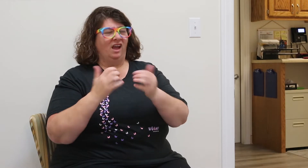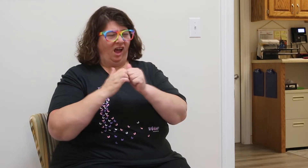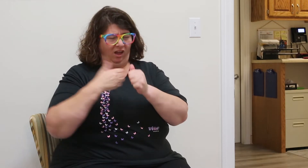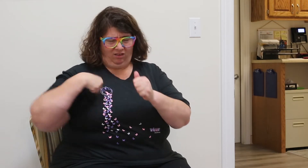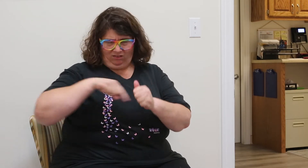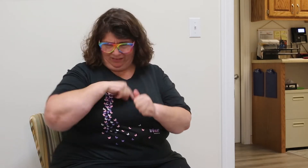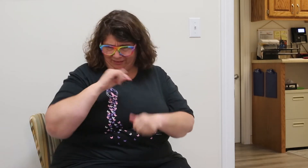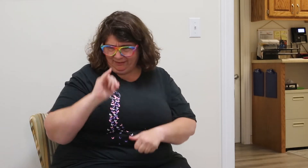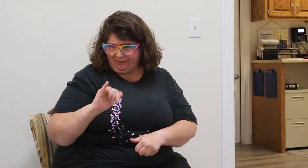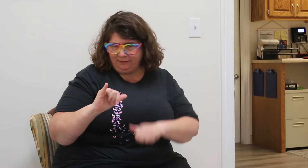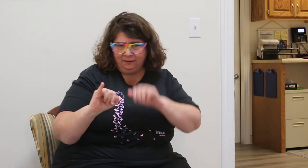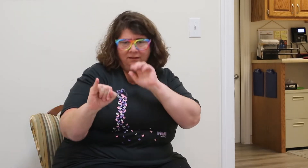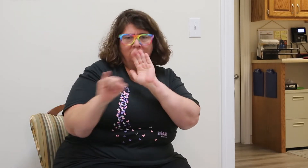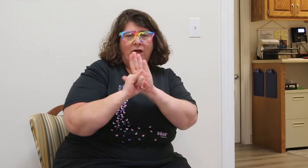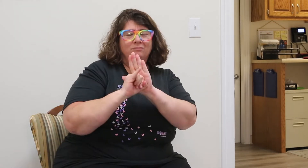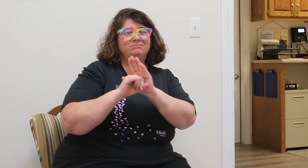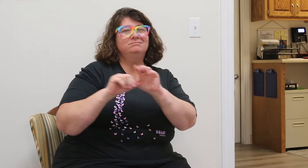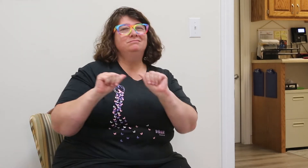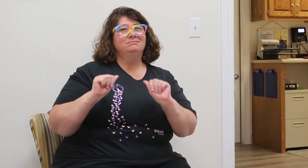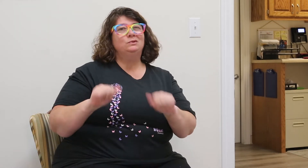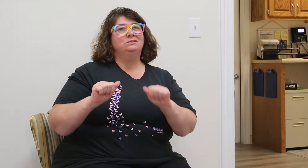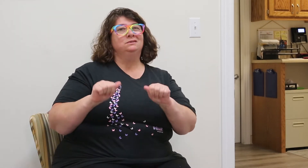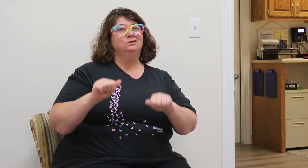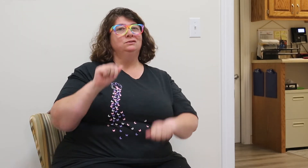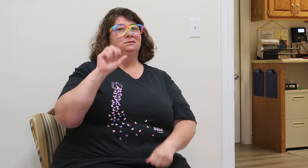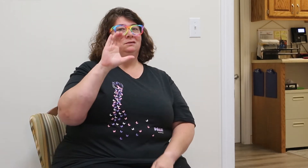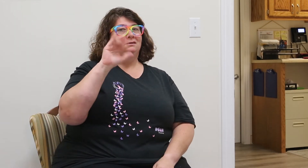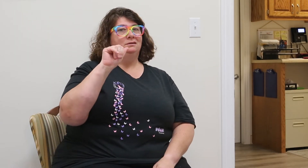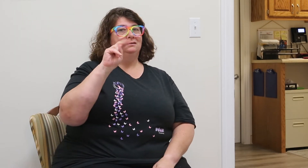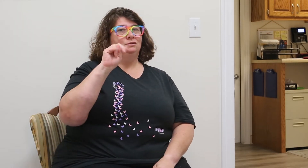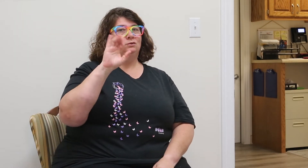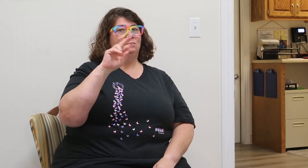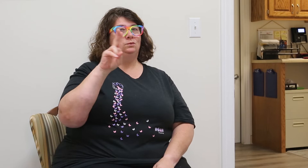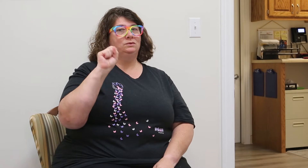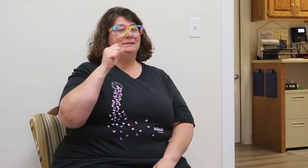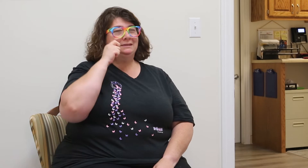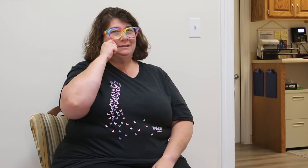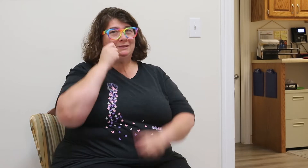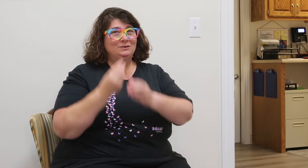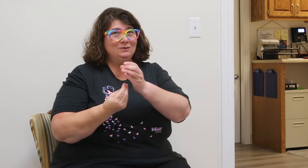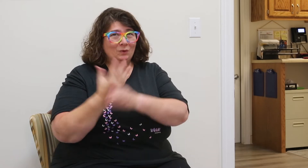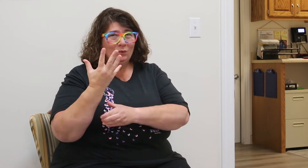how to identify any potential cancerous skin growth,